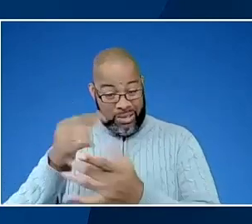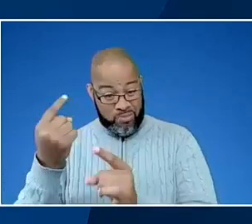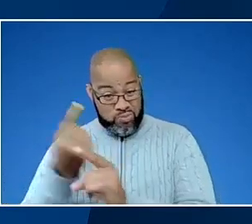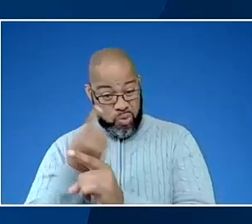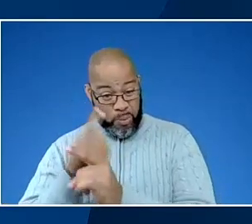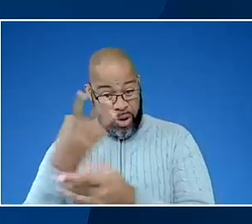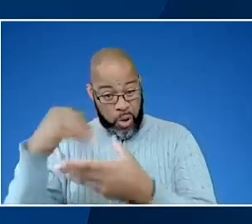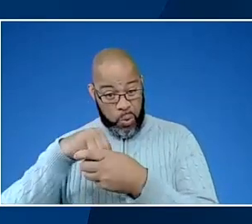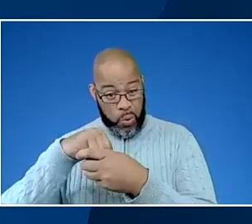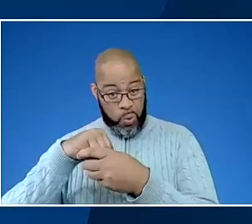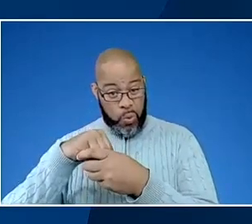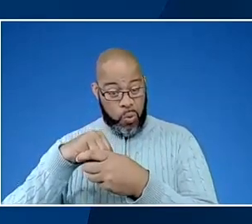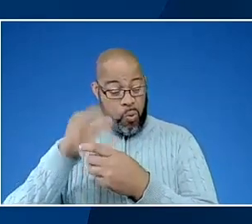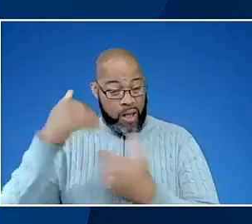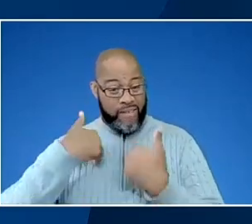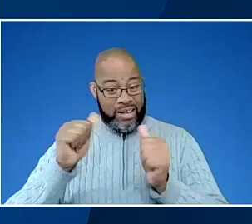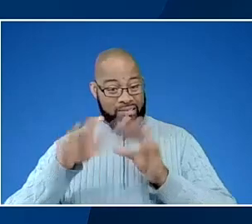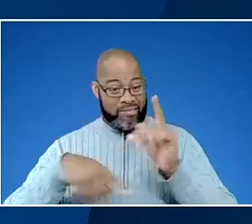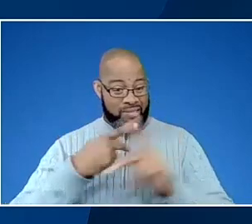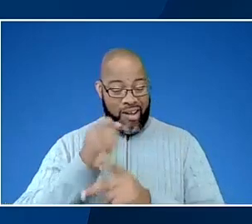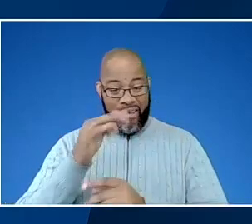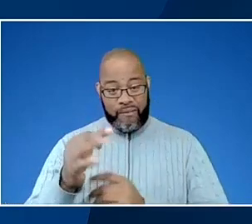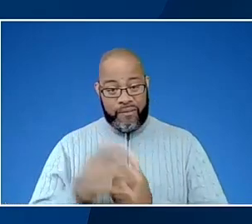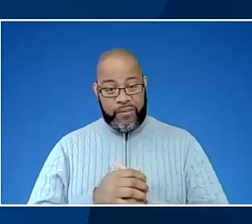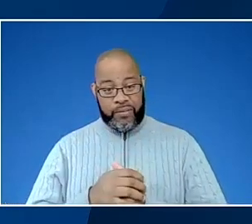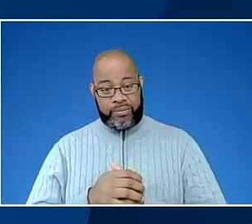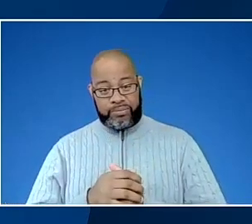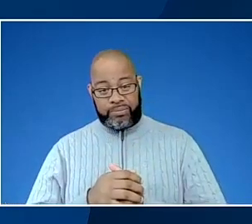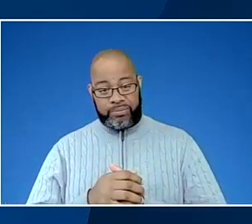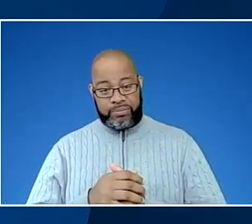there? Will there be any type of negative